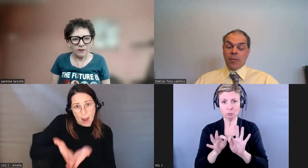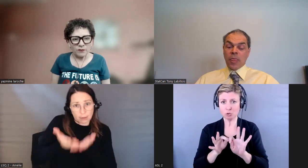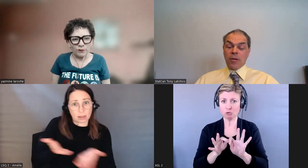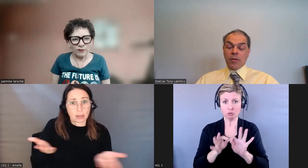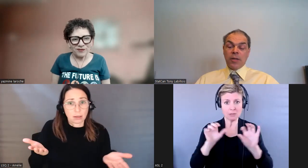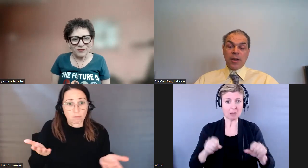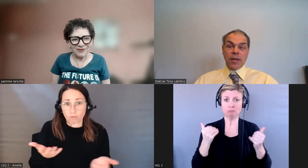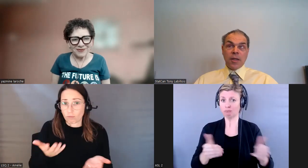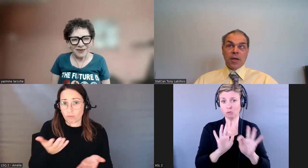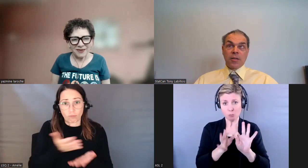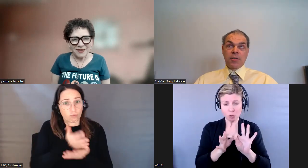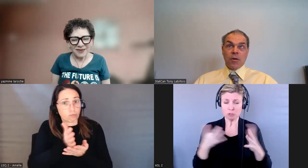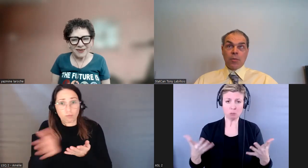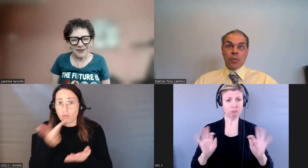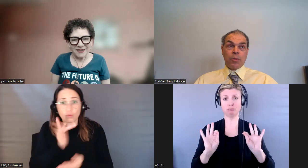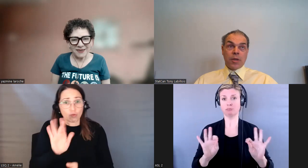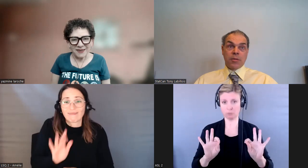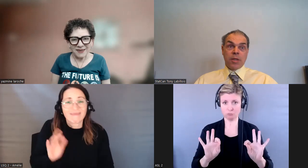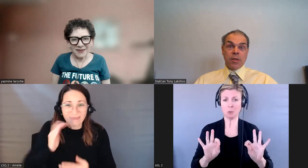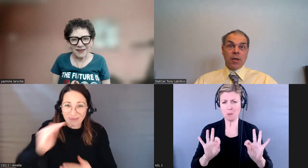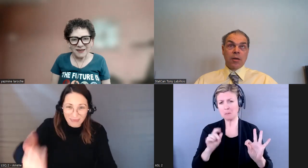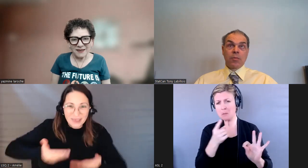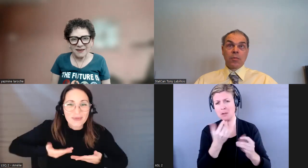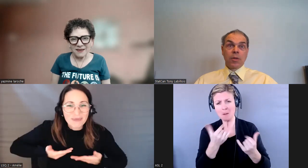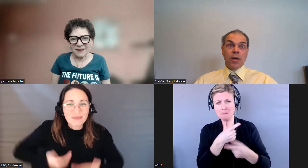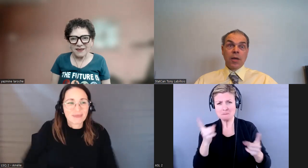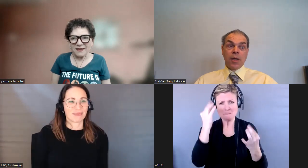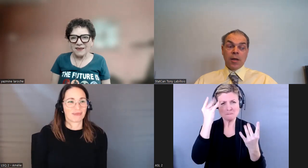foreign